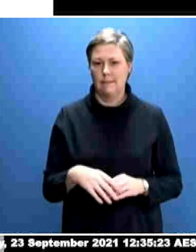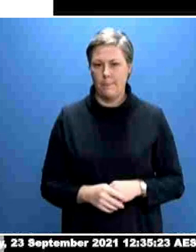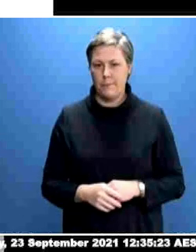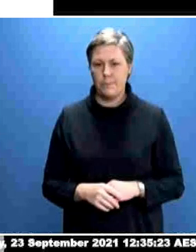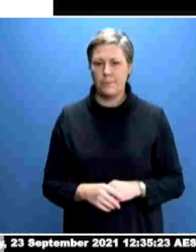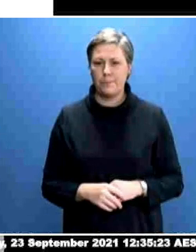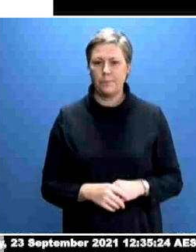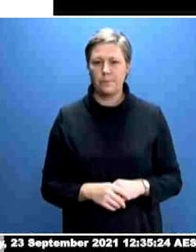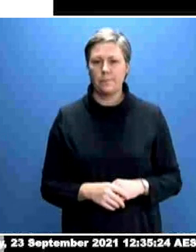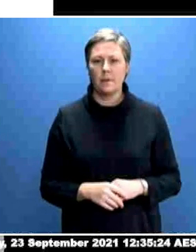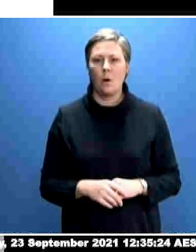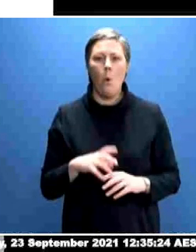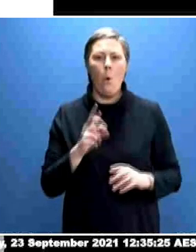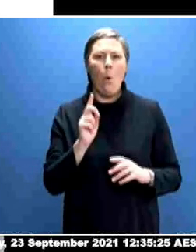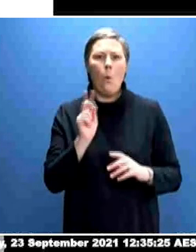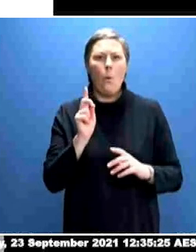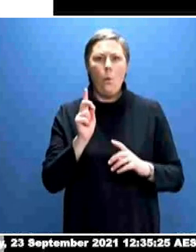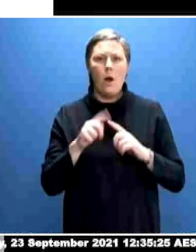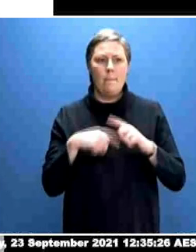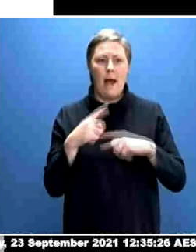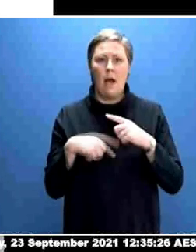What about at the other end, though, without there being